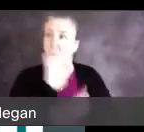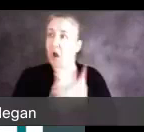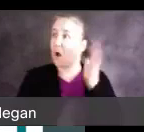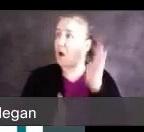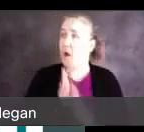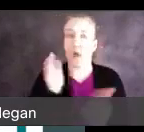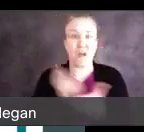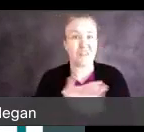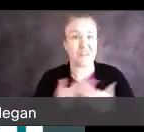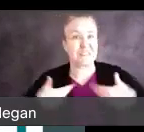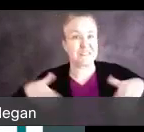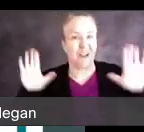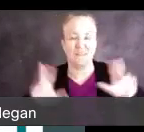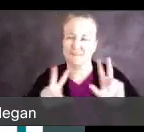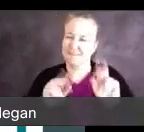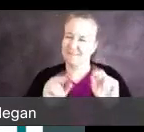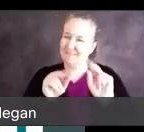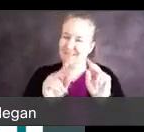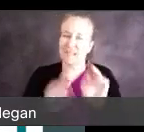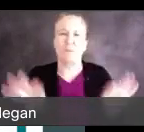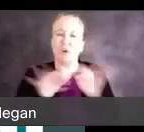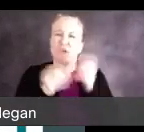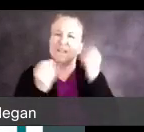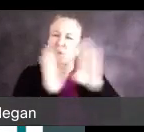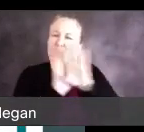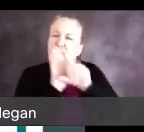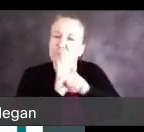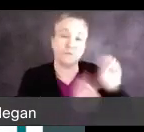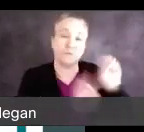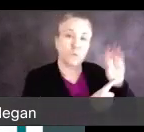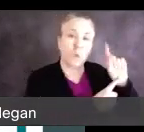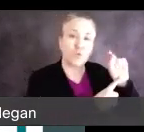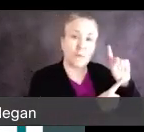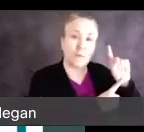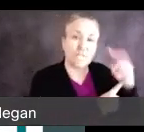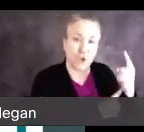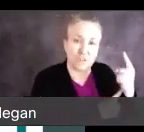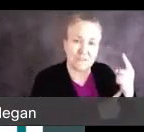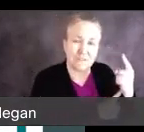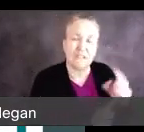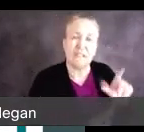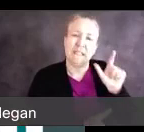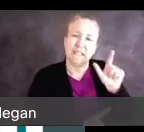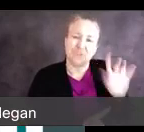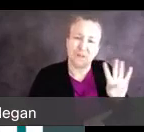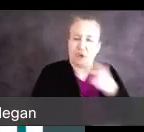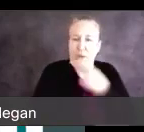To put this in some context, on October the 1st, there were only 24 patients hospitalized with